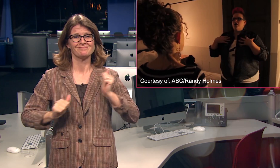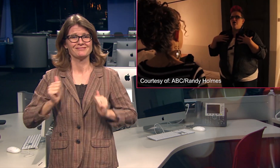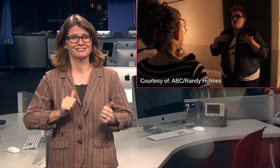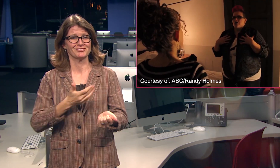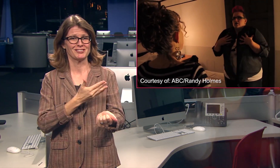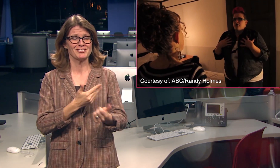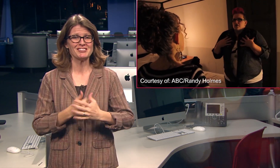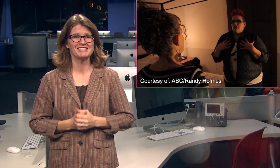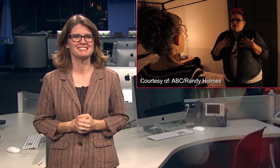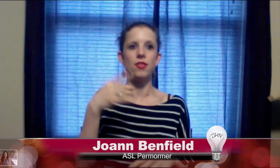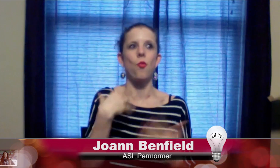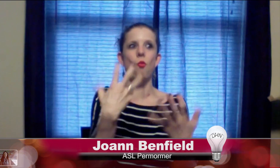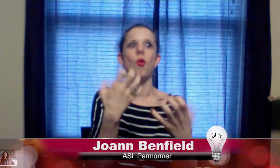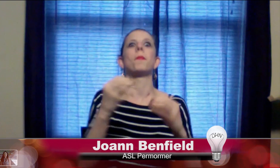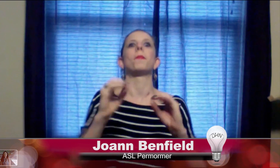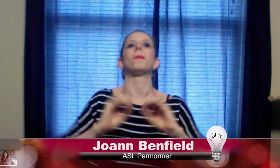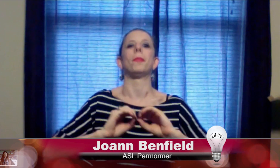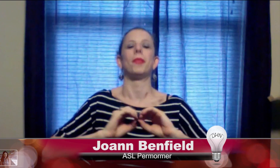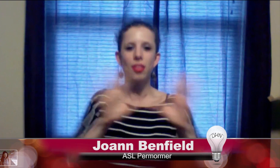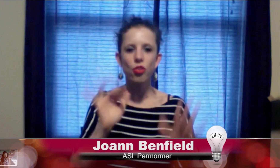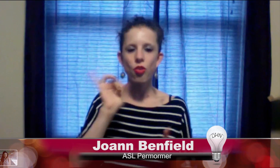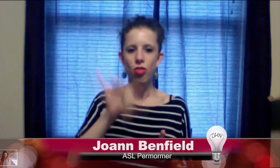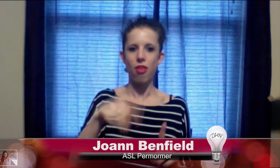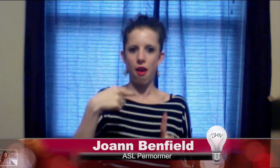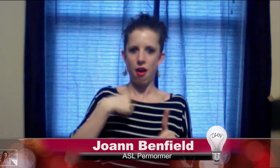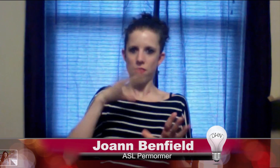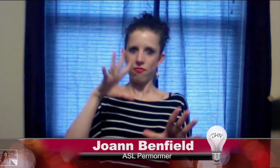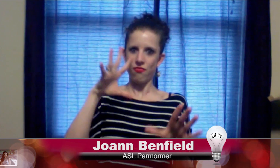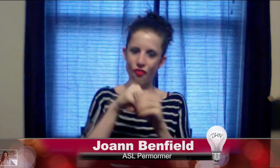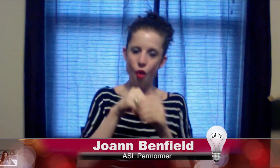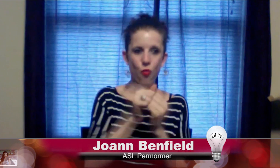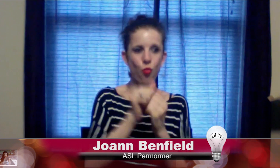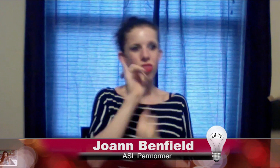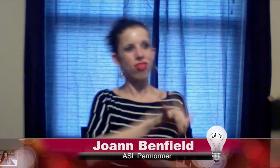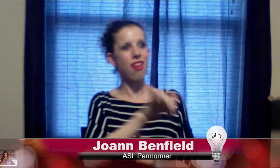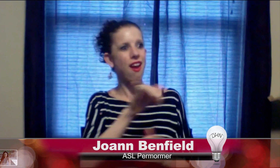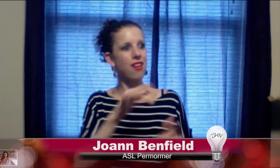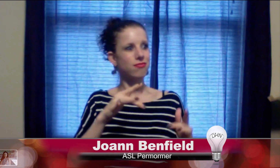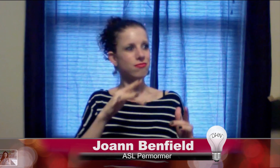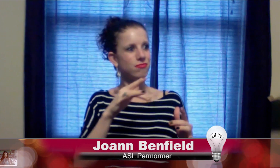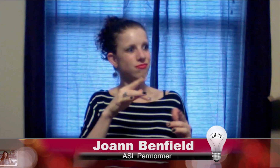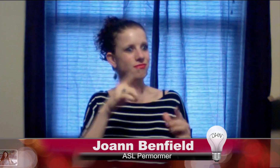I WANT TO MAKE IT CLEAR FIRST OFF THAT I WAS INVOLVED IN THE TAPING